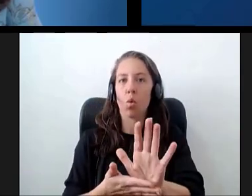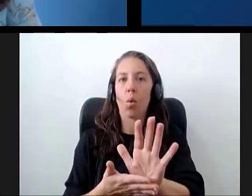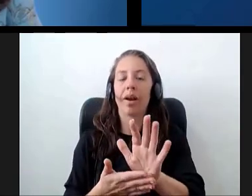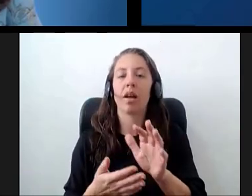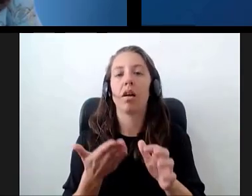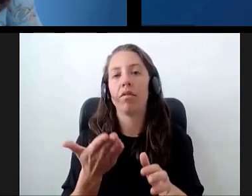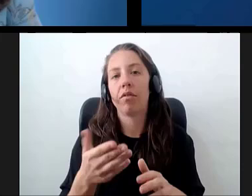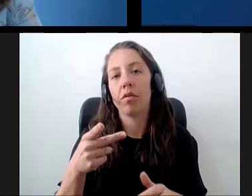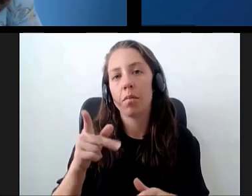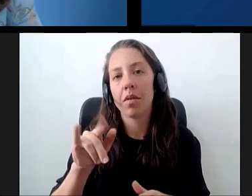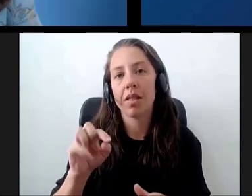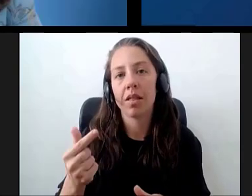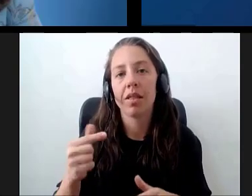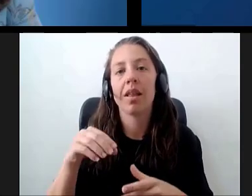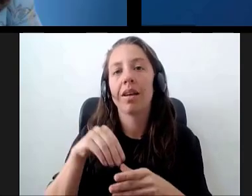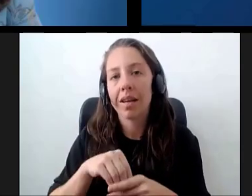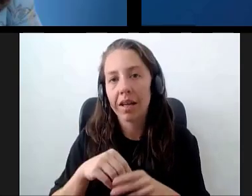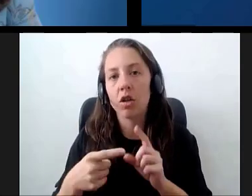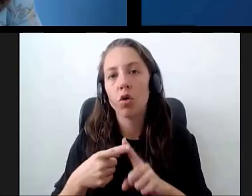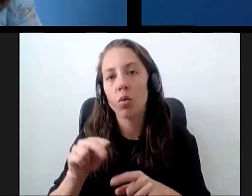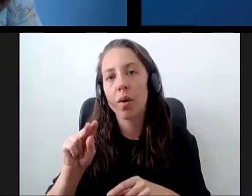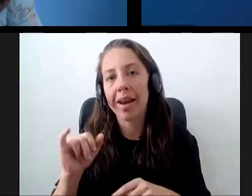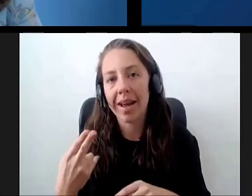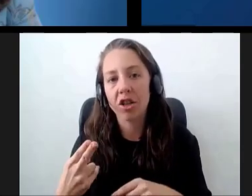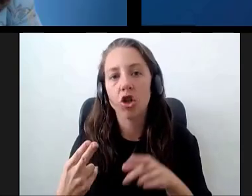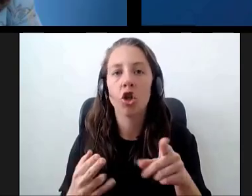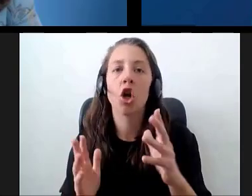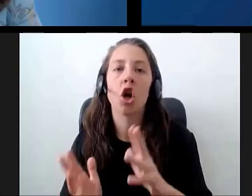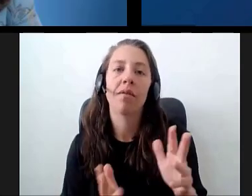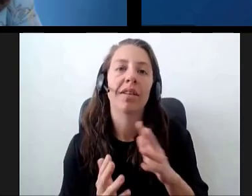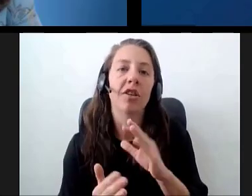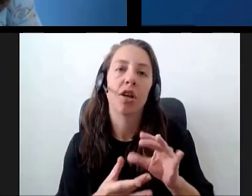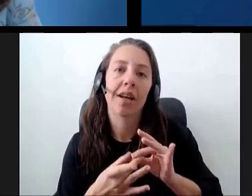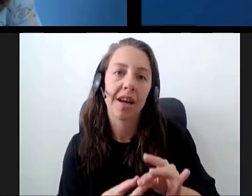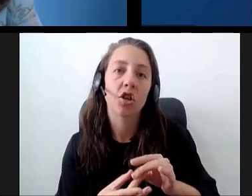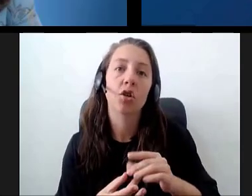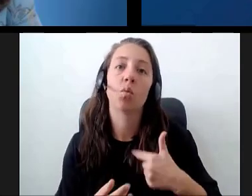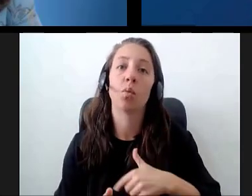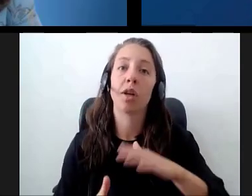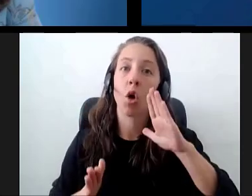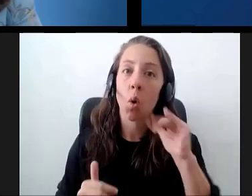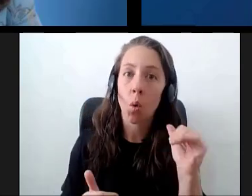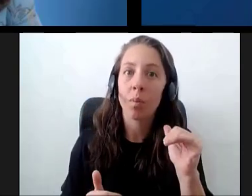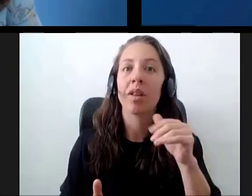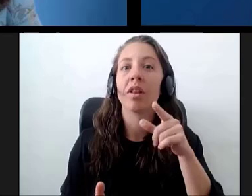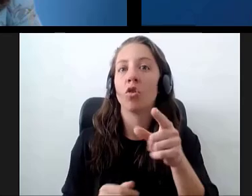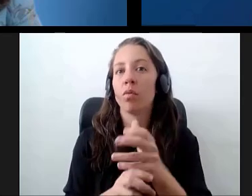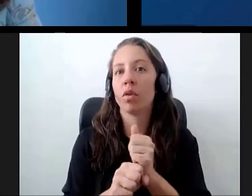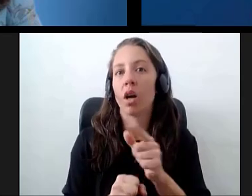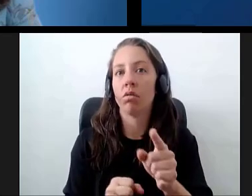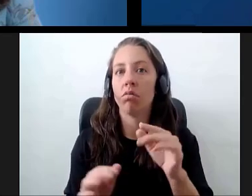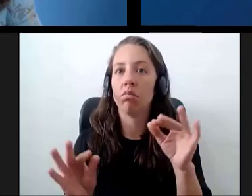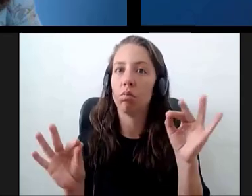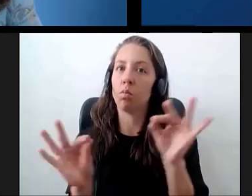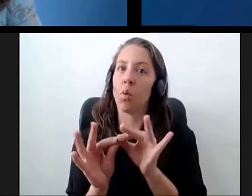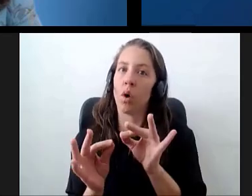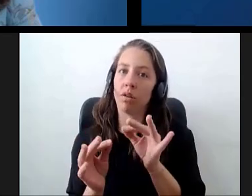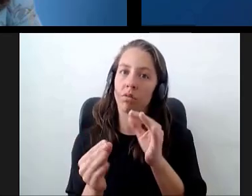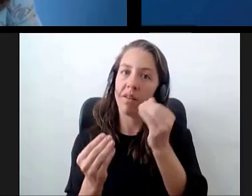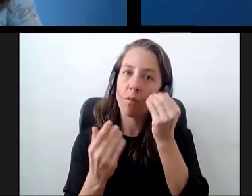Conversations and Connections. We hope, in our short time together, that you've gained valuable insights from this discussion and felt our commitment